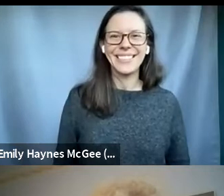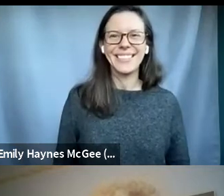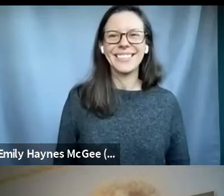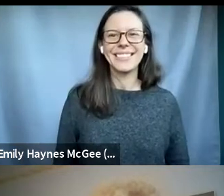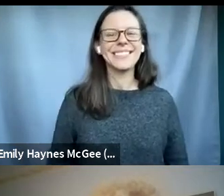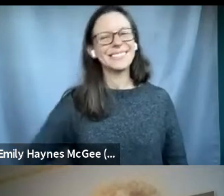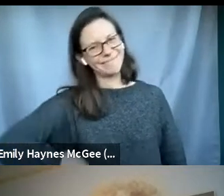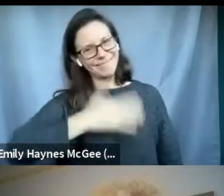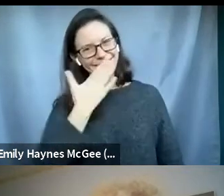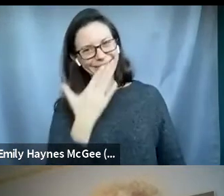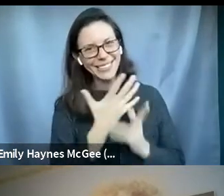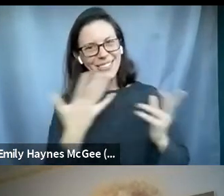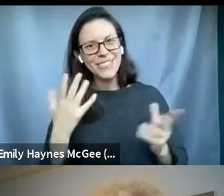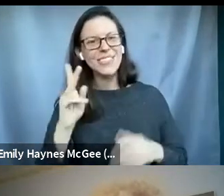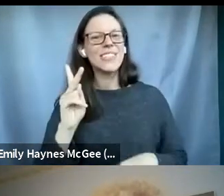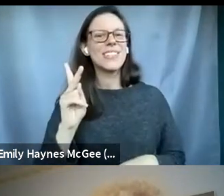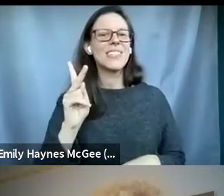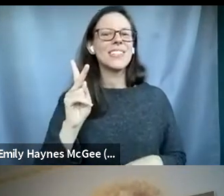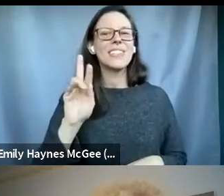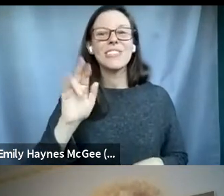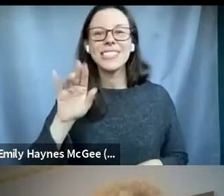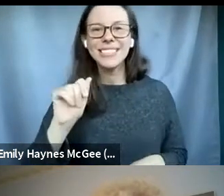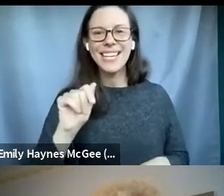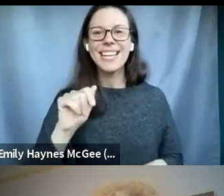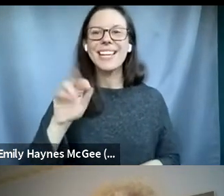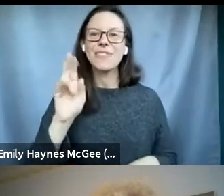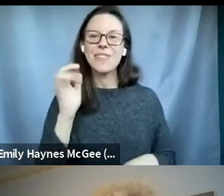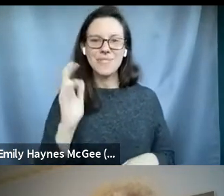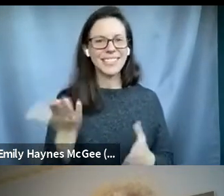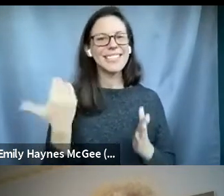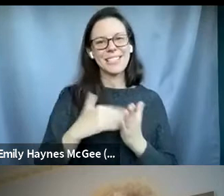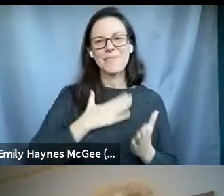So hello, everyone, again, my name is Unique Robinson.